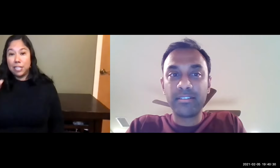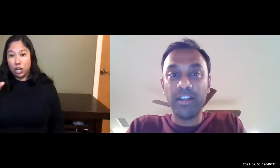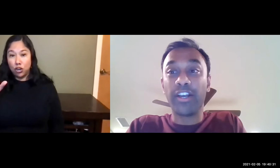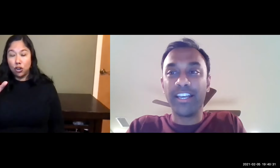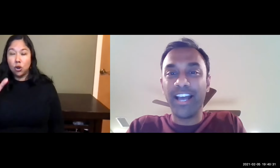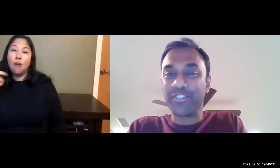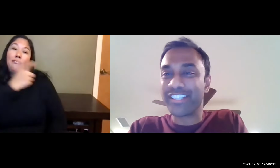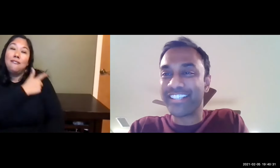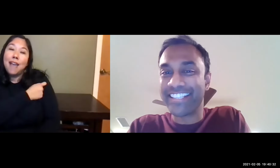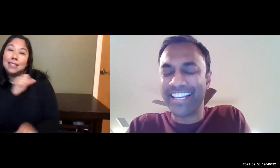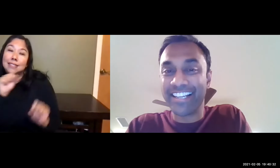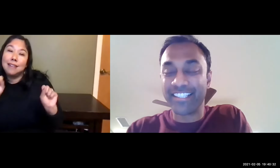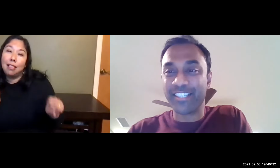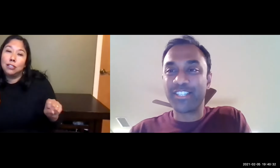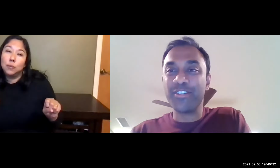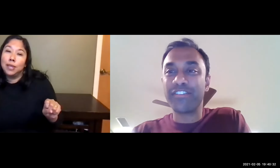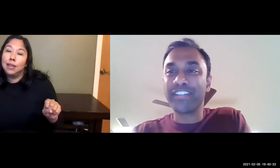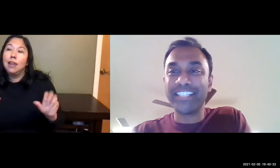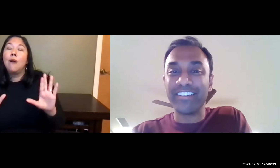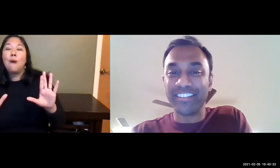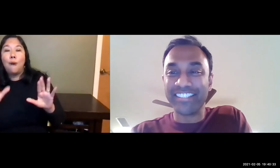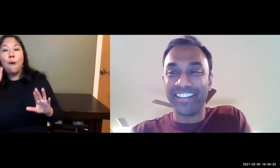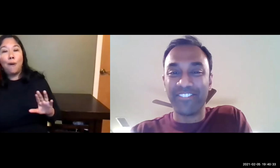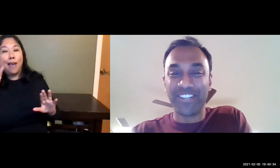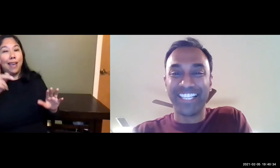I was just gonna say, because there’s two different tiers unfortunately.